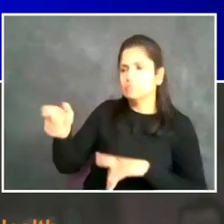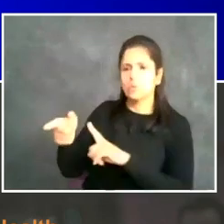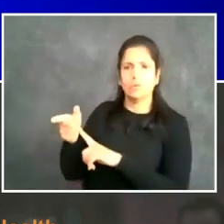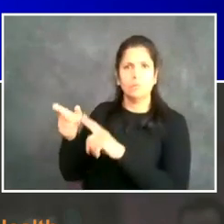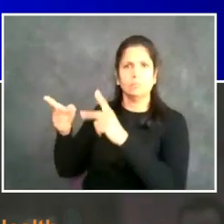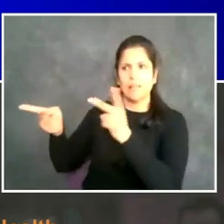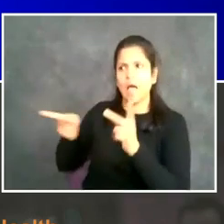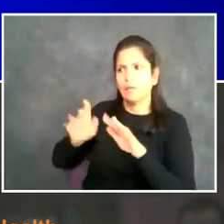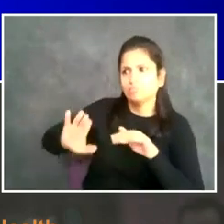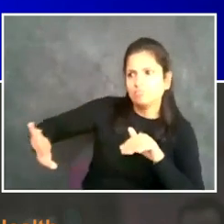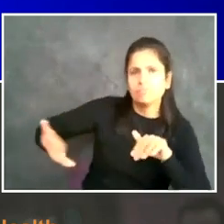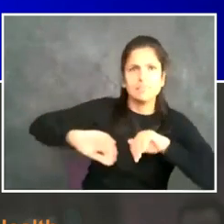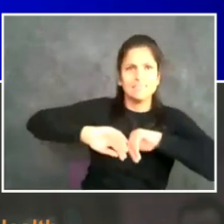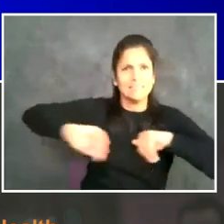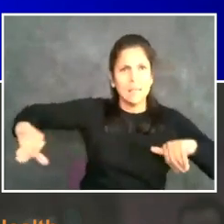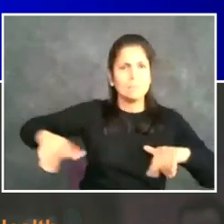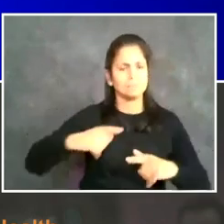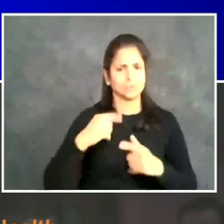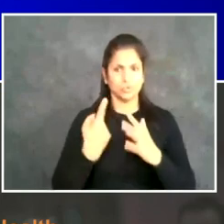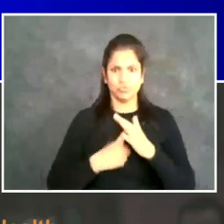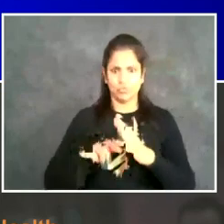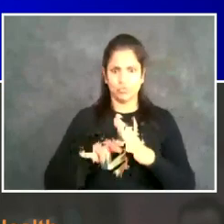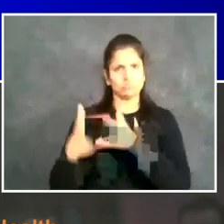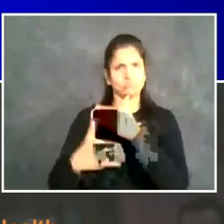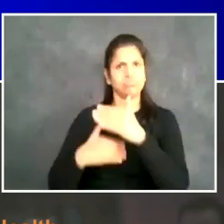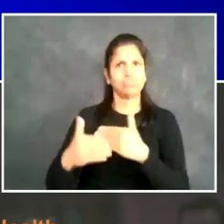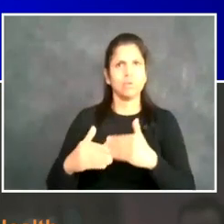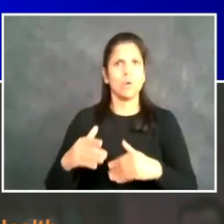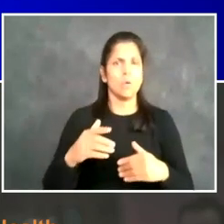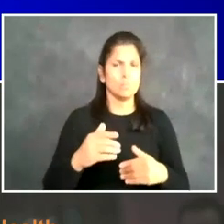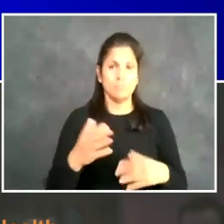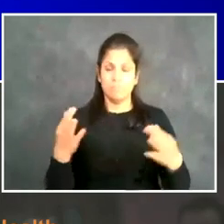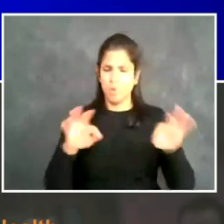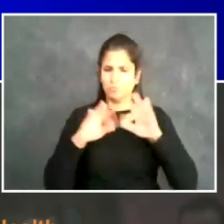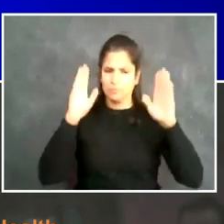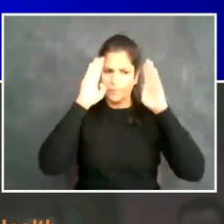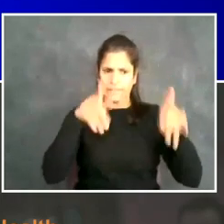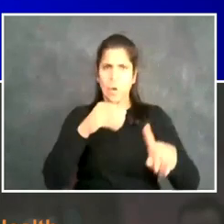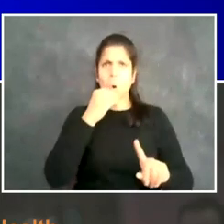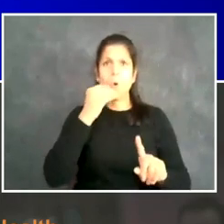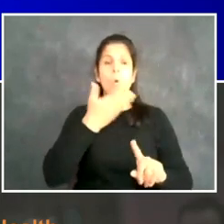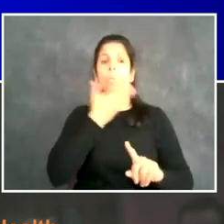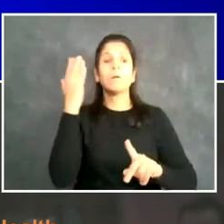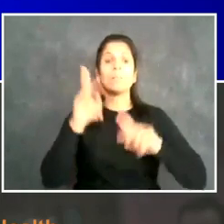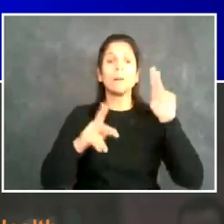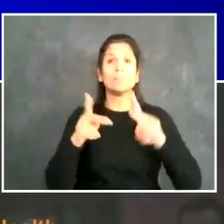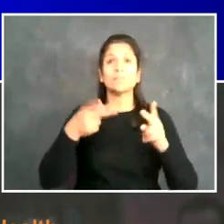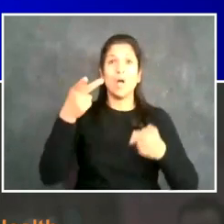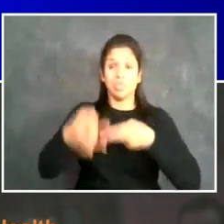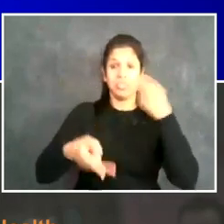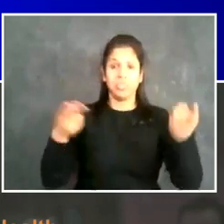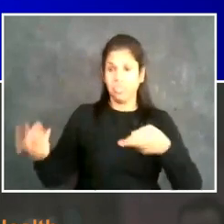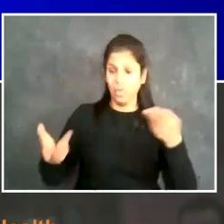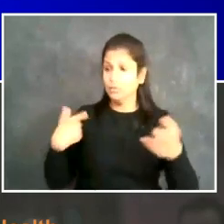COUPLE OF WEEKS. THE GOAL IS TO REACH ACROSS THE